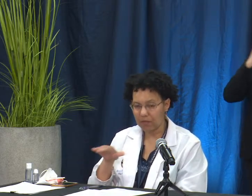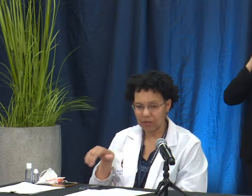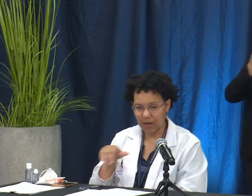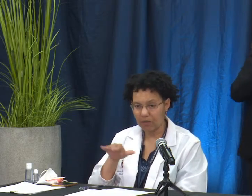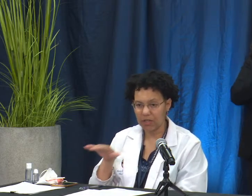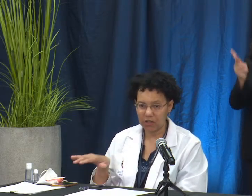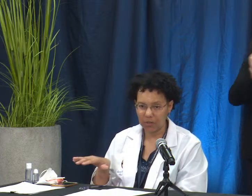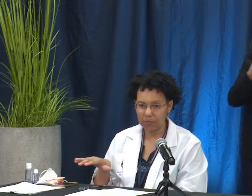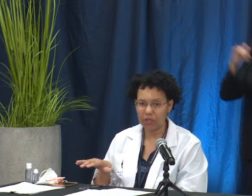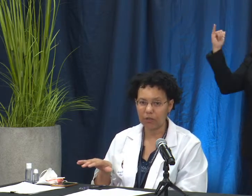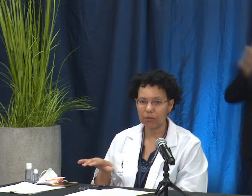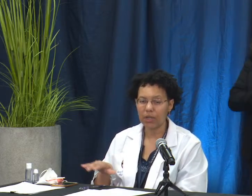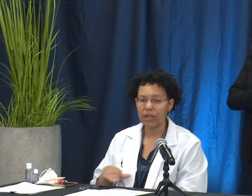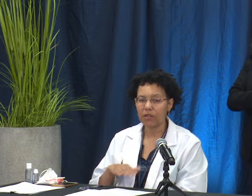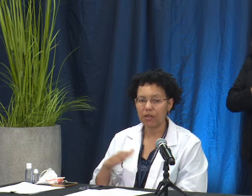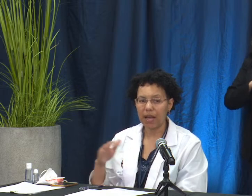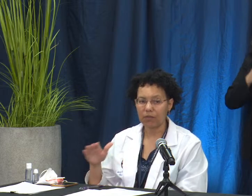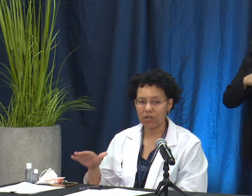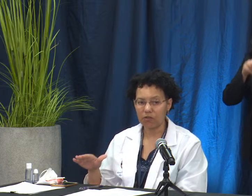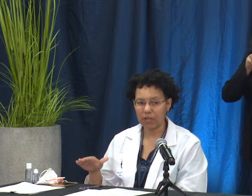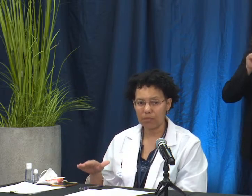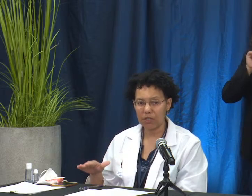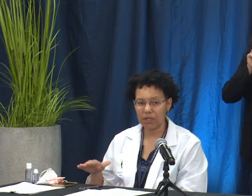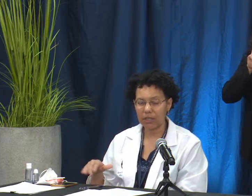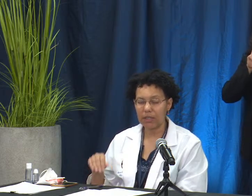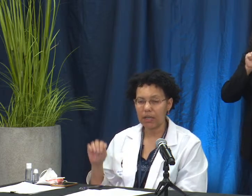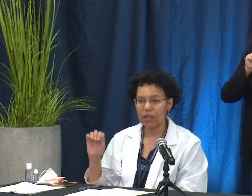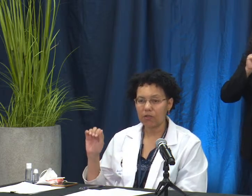that the virus can jump to then you're going to have less transmission, there's